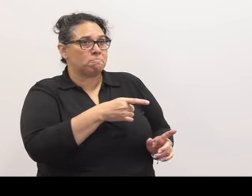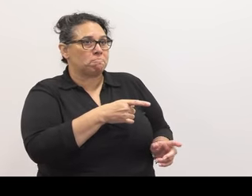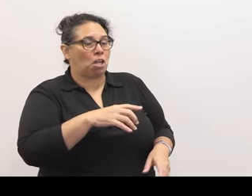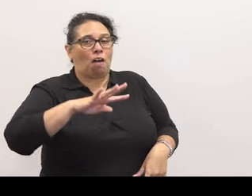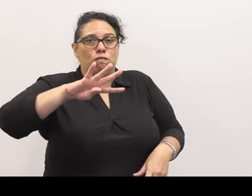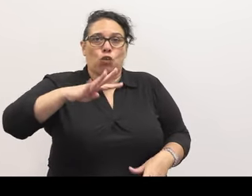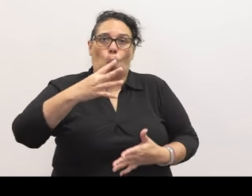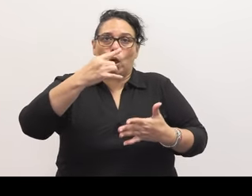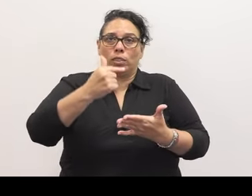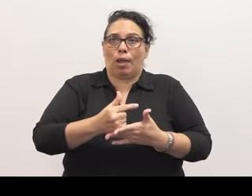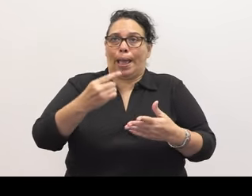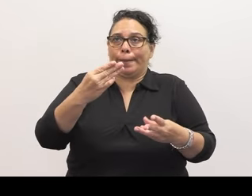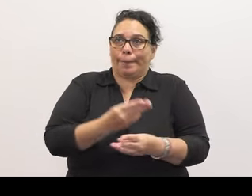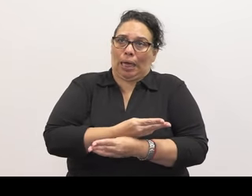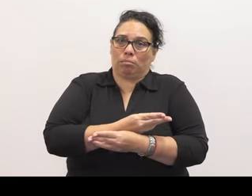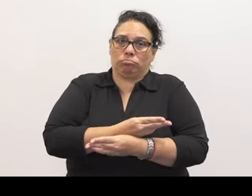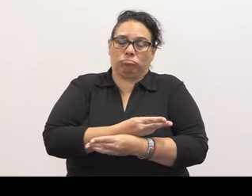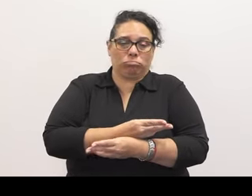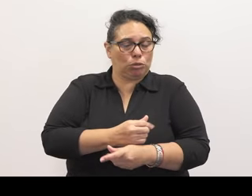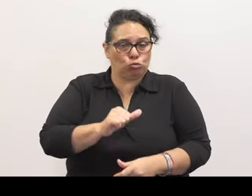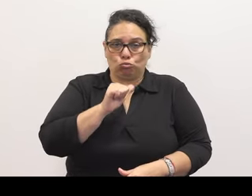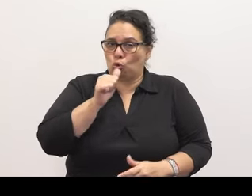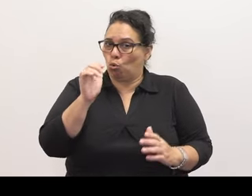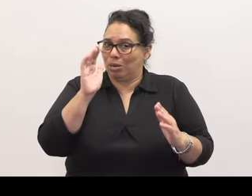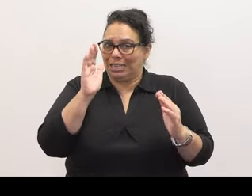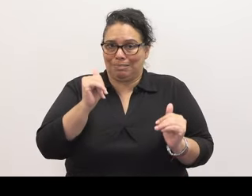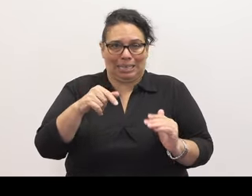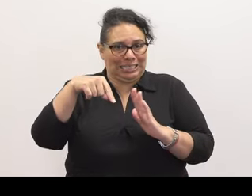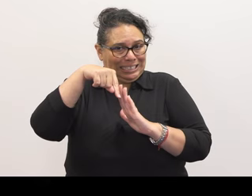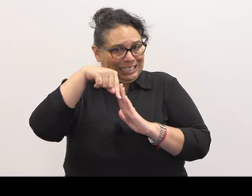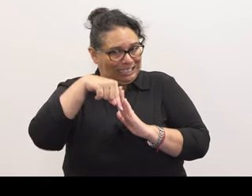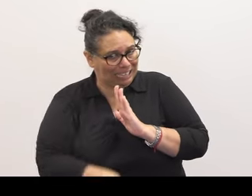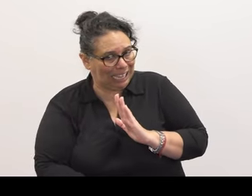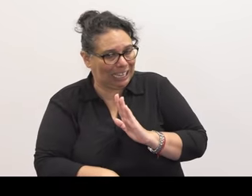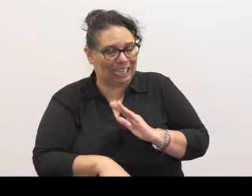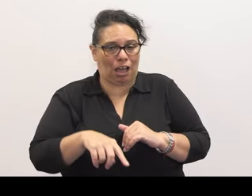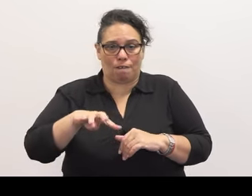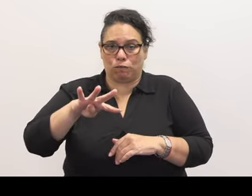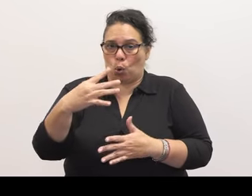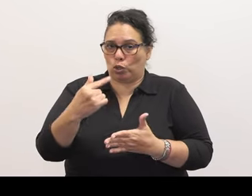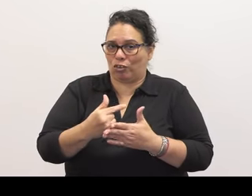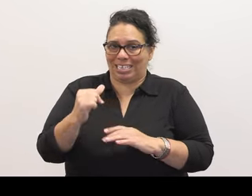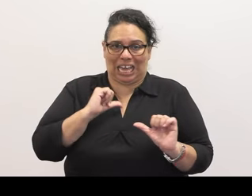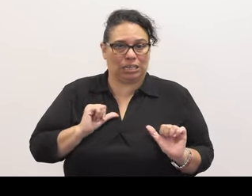don't expect a deep dive into fourth grade science just because they're probably related,